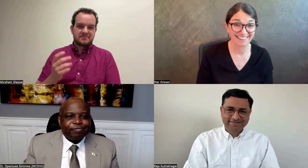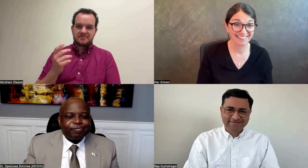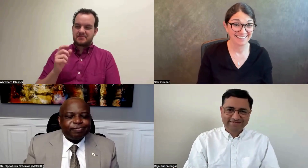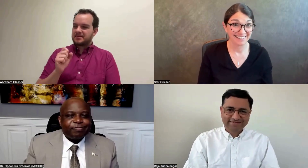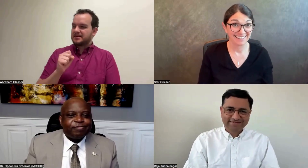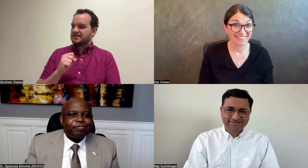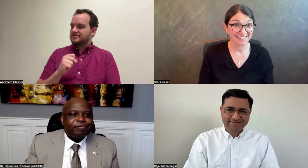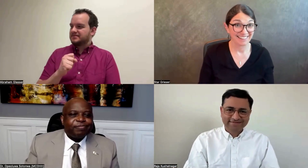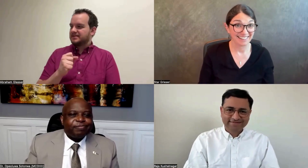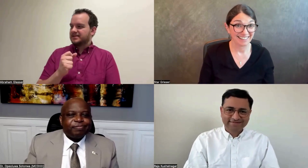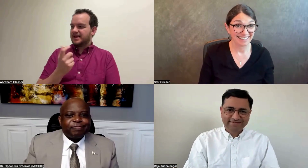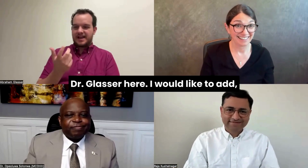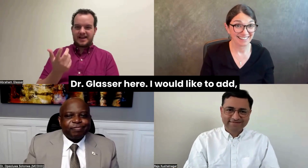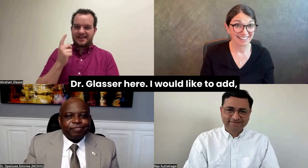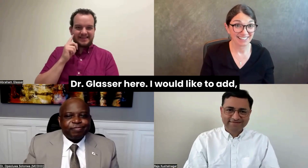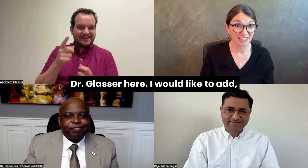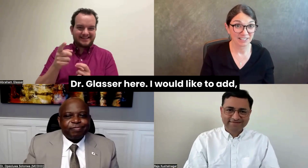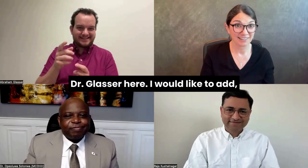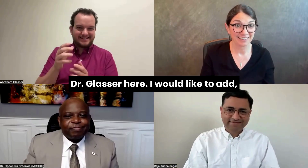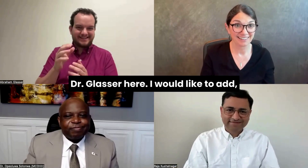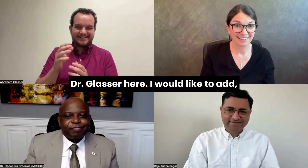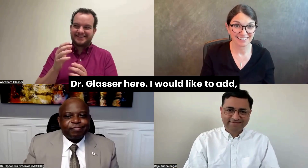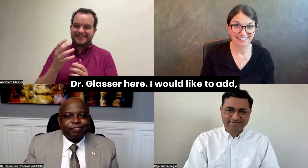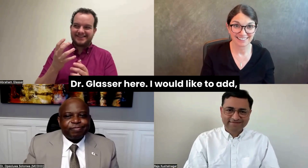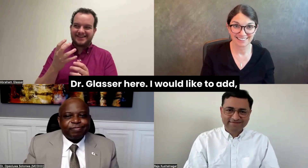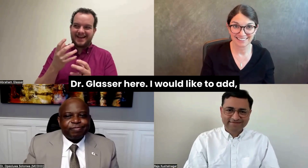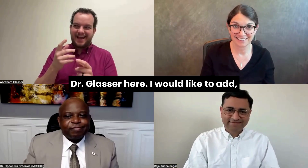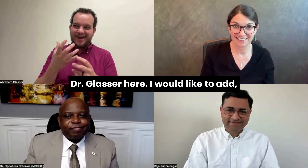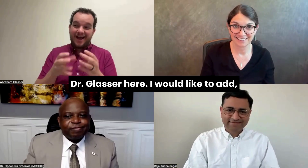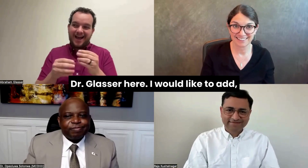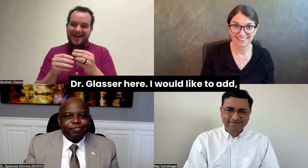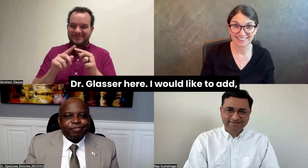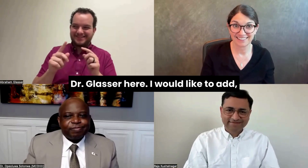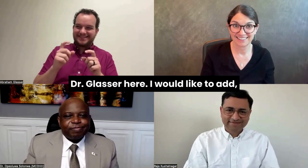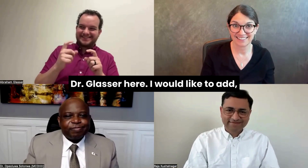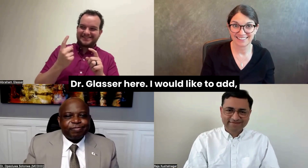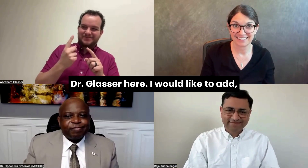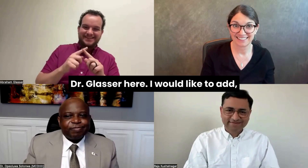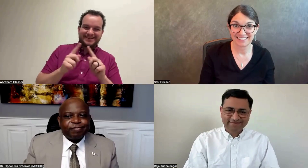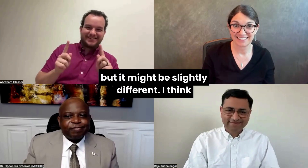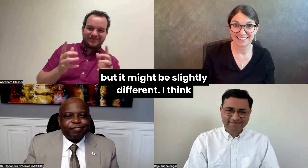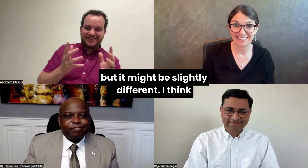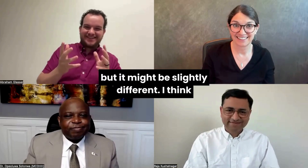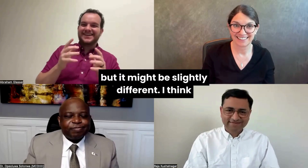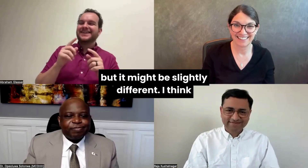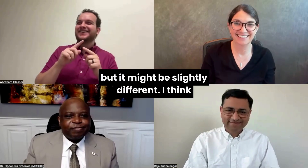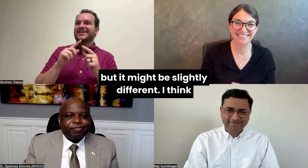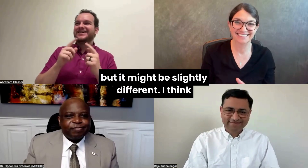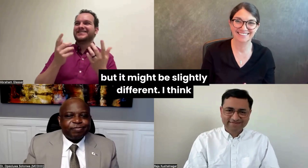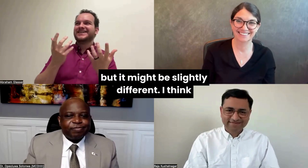Dr. Glasser here. I would like to add, but it might be slightly different. I think